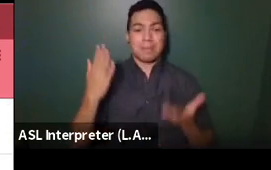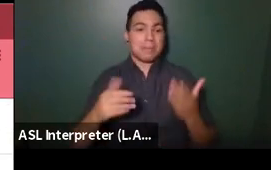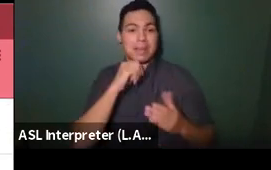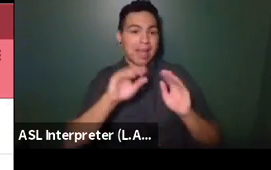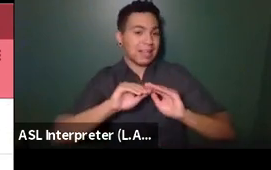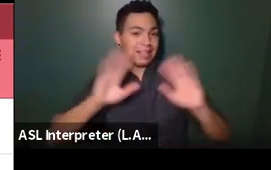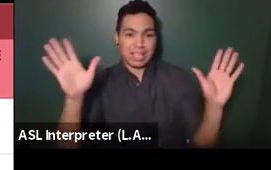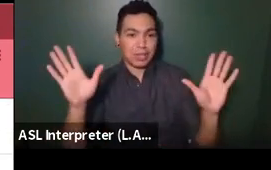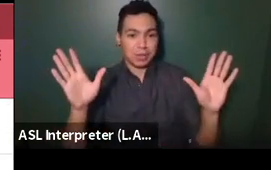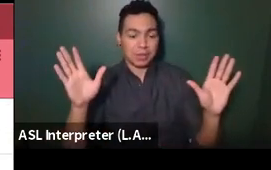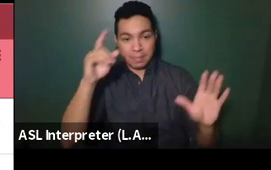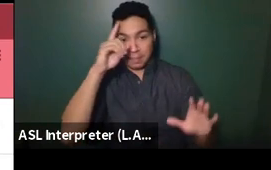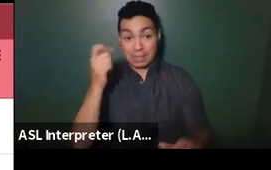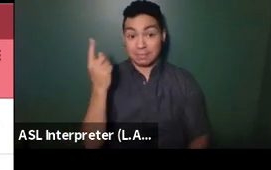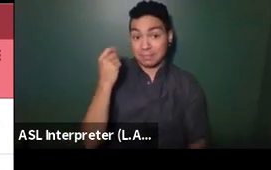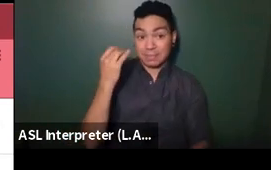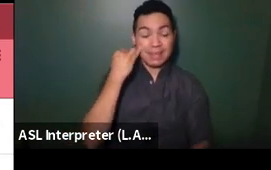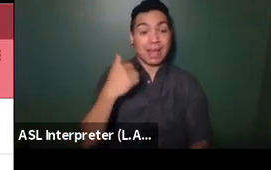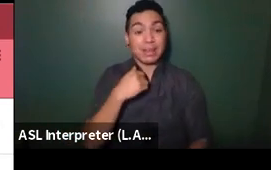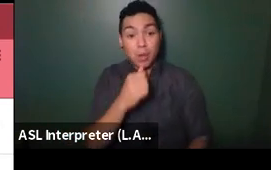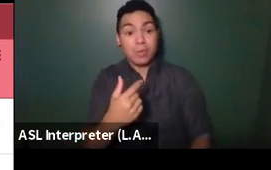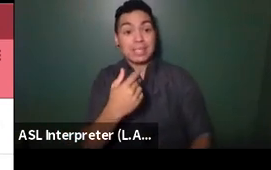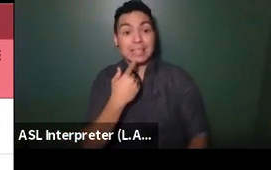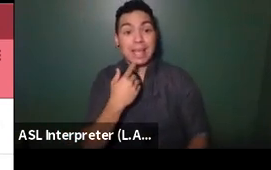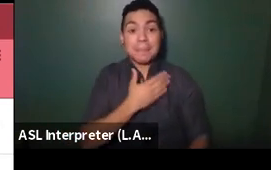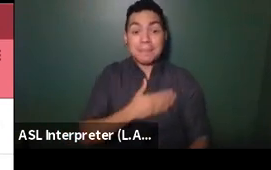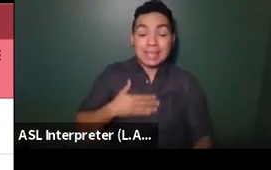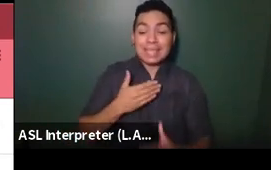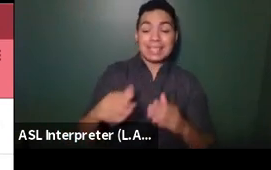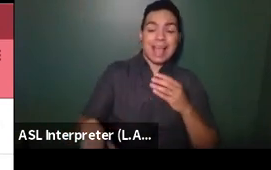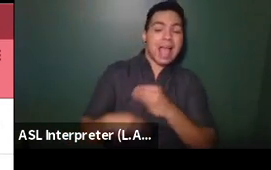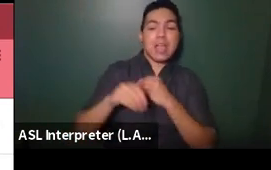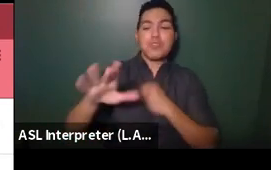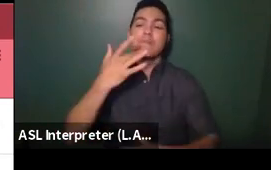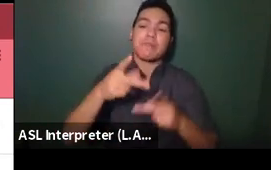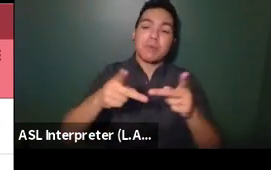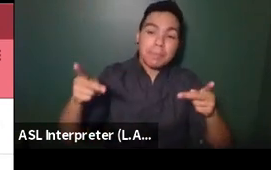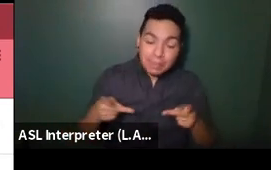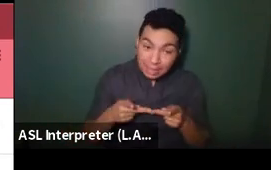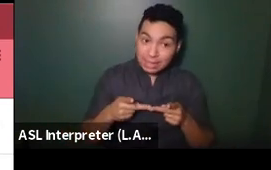Katherine Livick - ESD 112: Because if I don't say please add your favorite places to this map, assuming they know how to do that already,